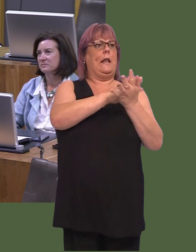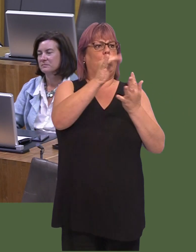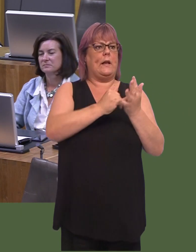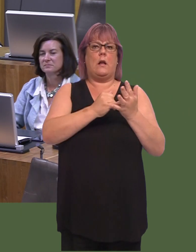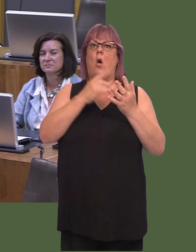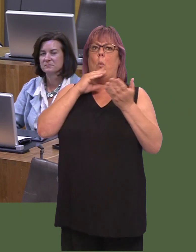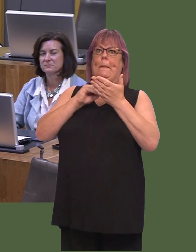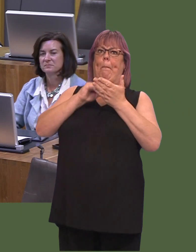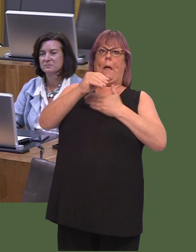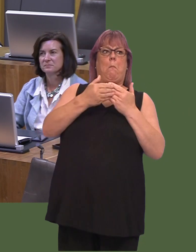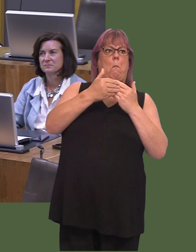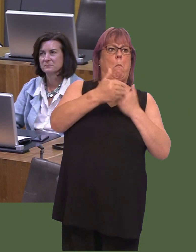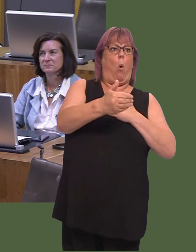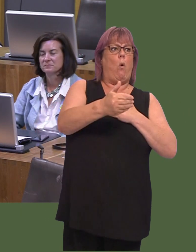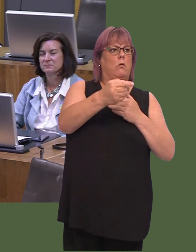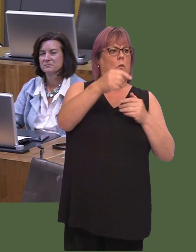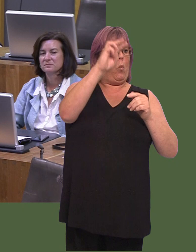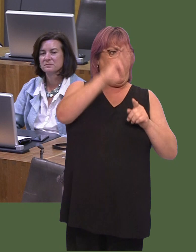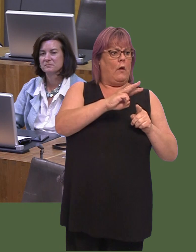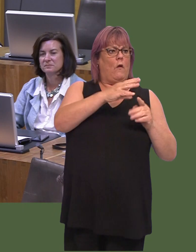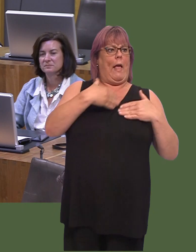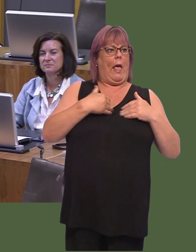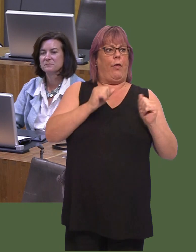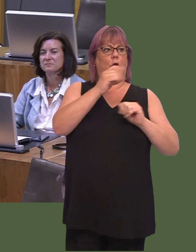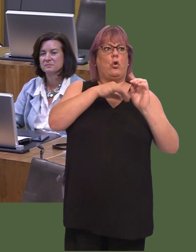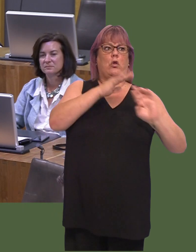We spend more on health and social care by some distance than England does.